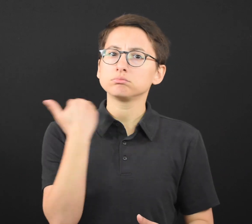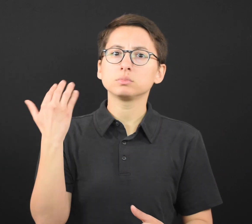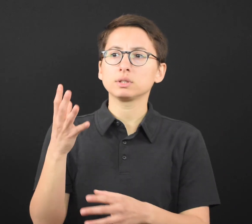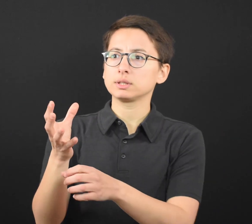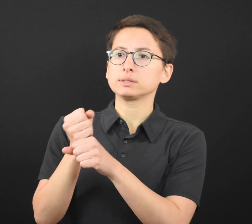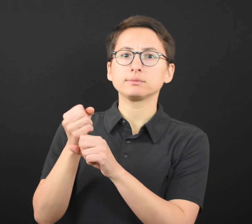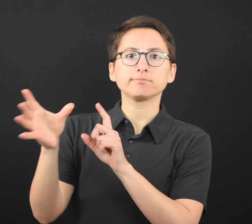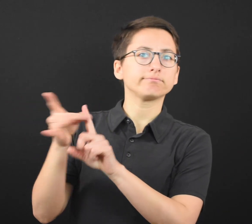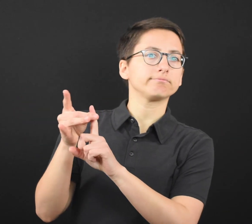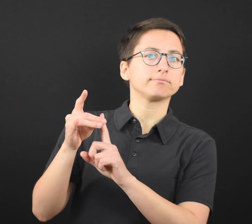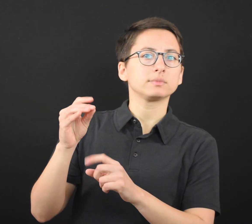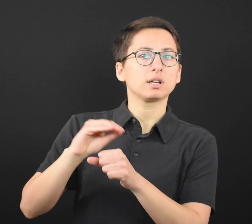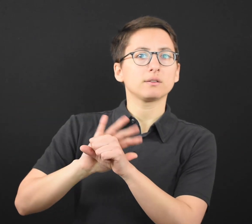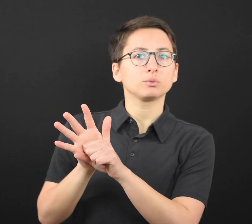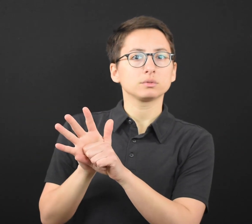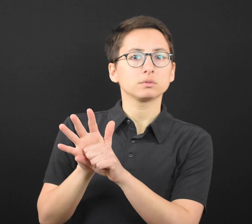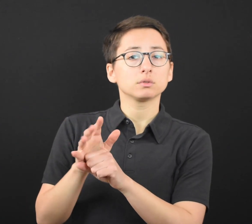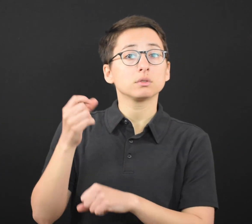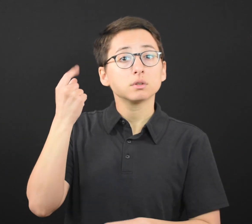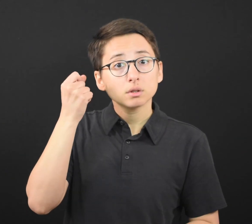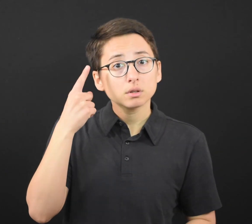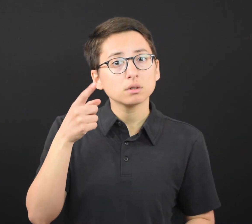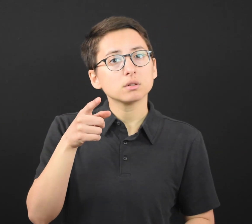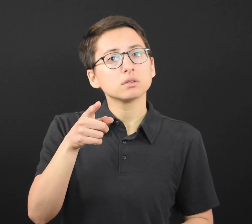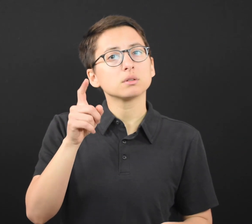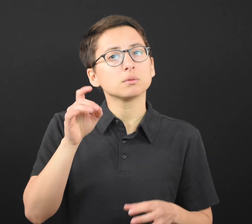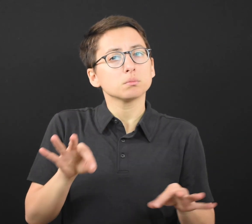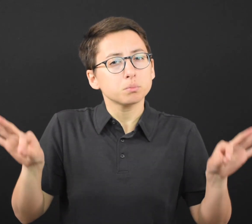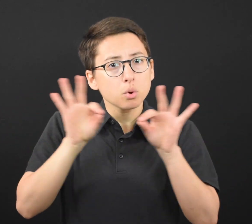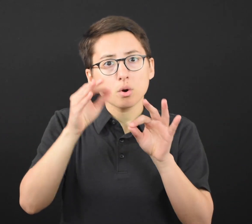so it is important to know how to be as safe as possible.